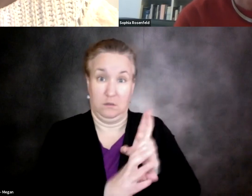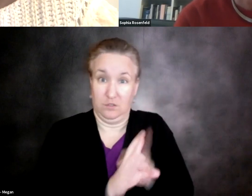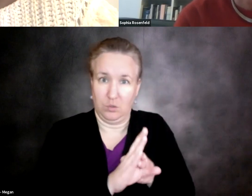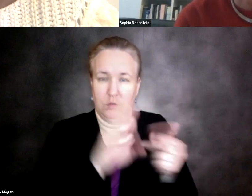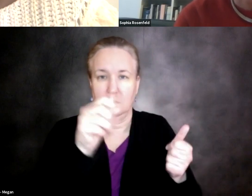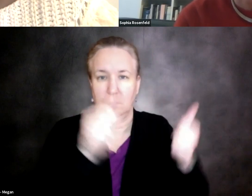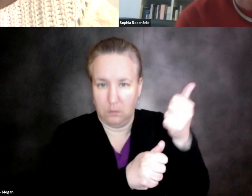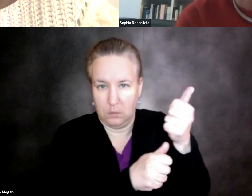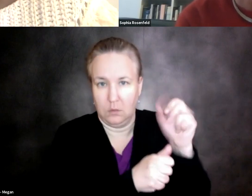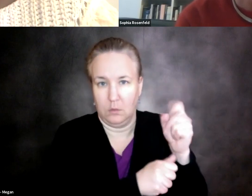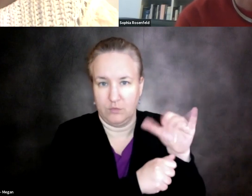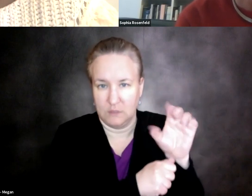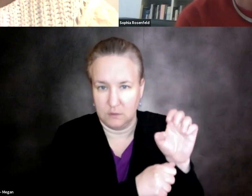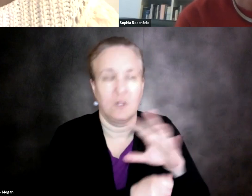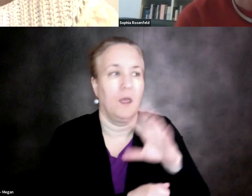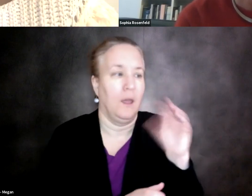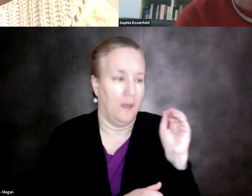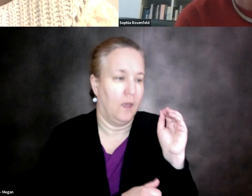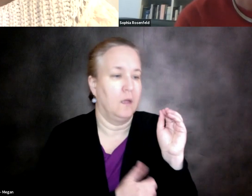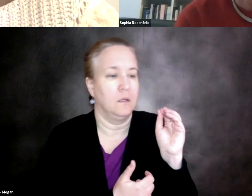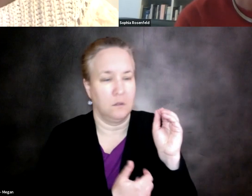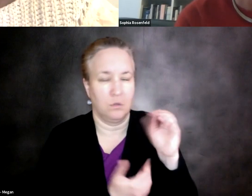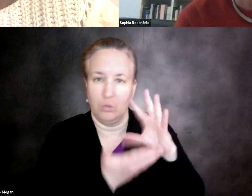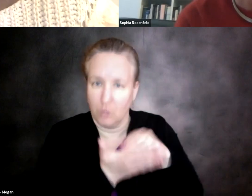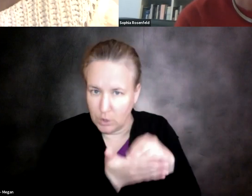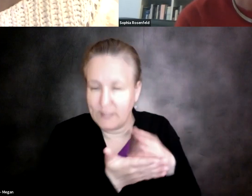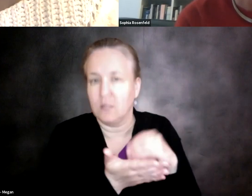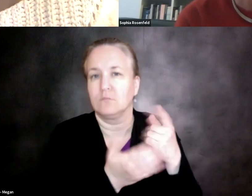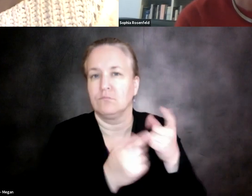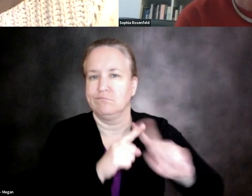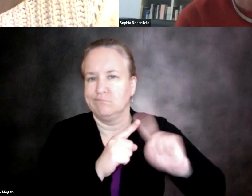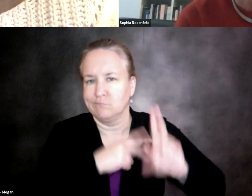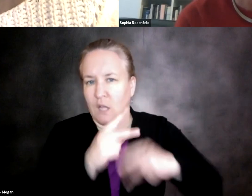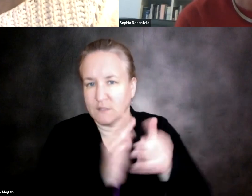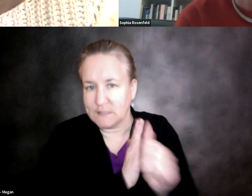and learning various kinds of skills,